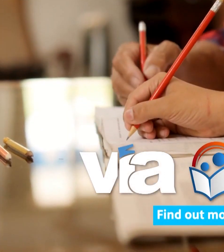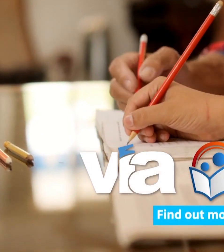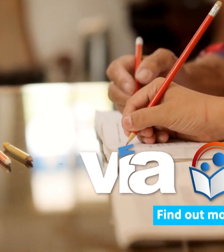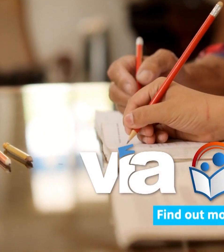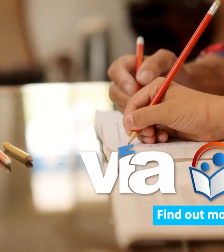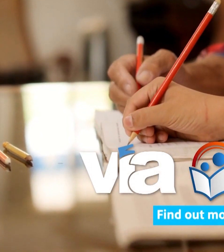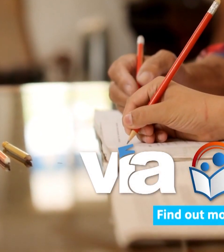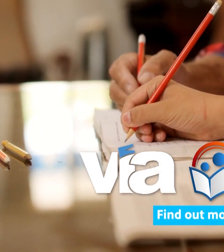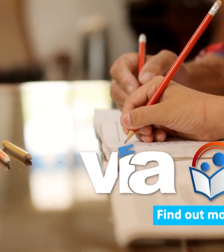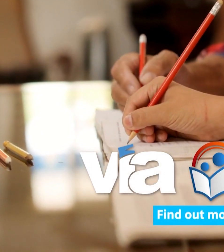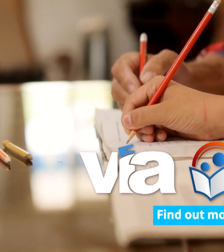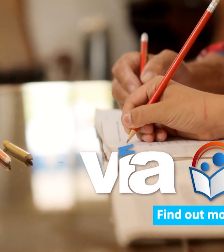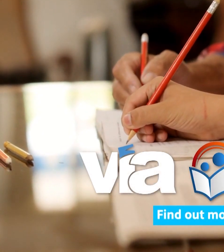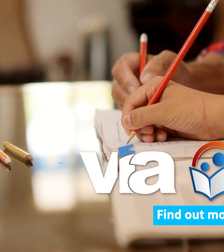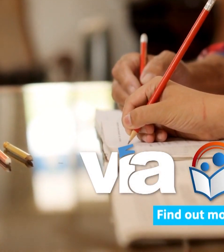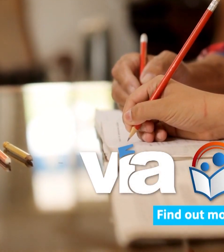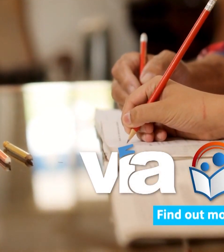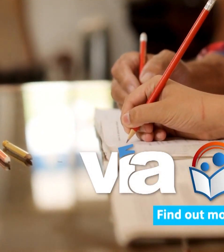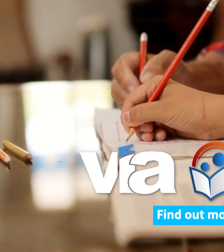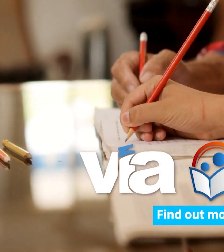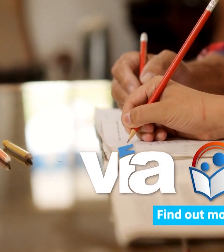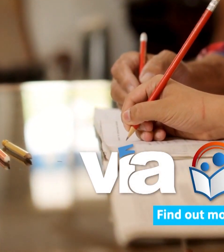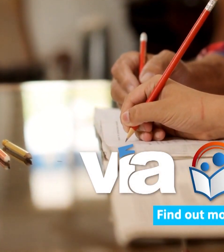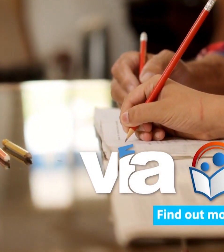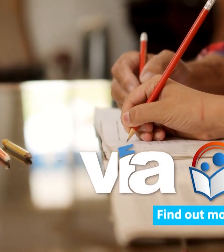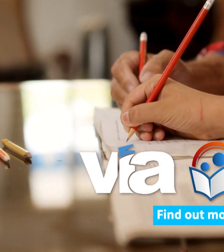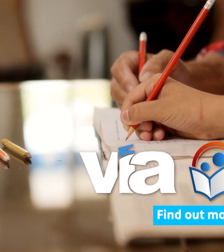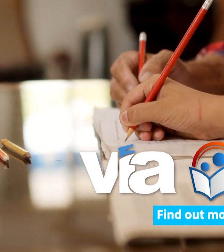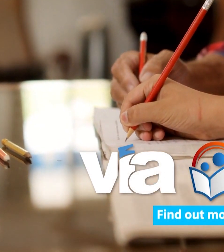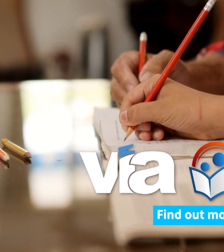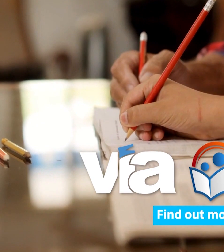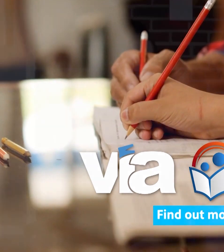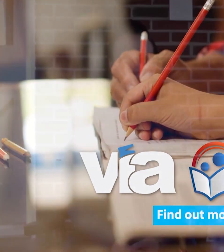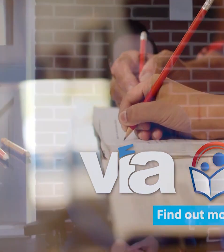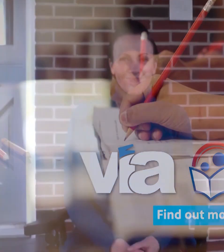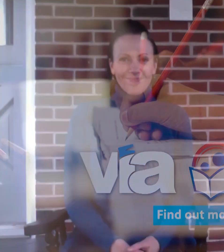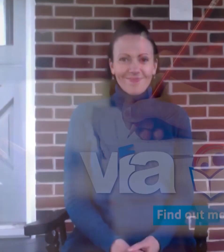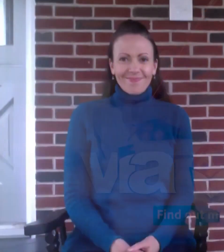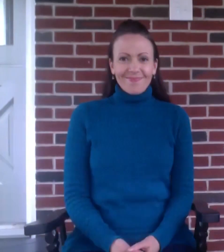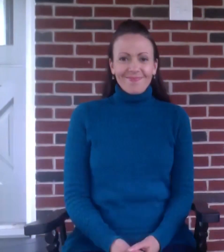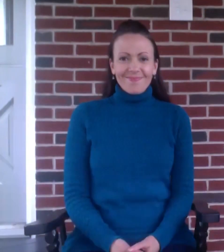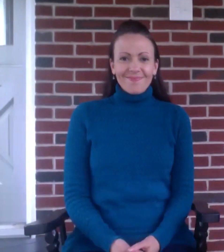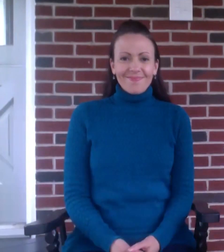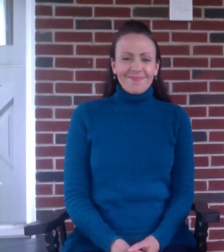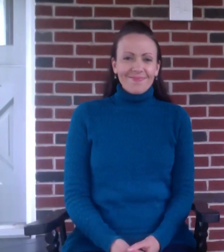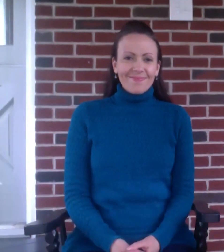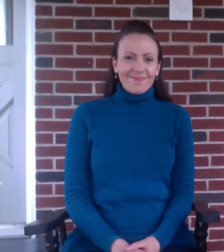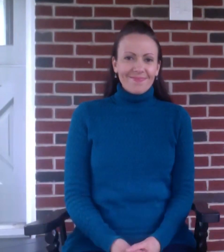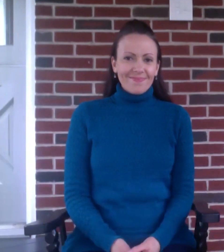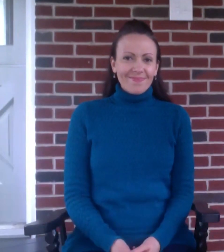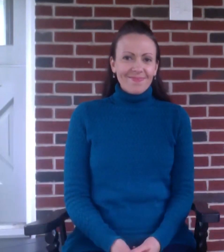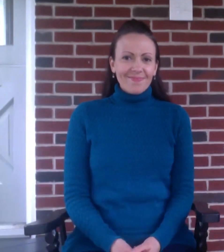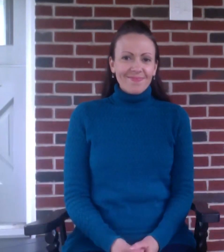Good morning, boys and girls. Welcome to Learn At Home with VIA My name is Brandon Long, and I am a third grade teacher